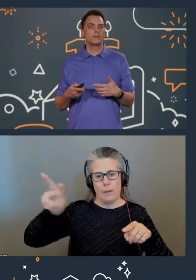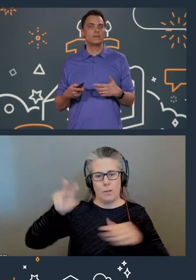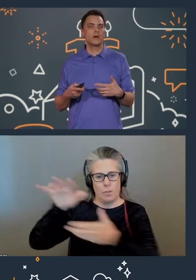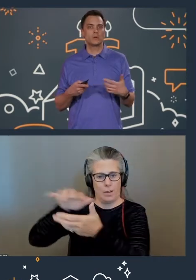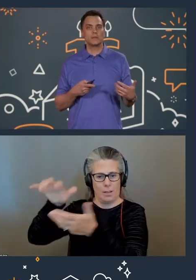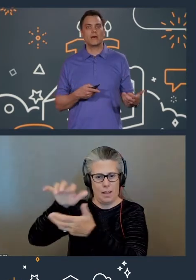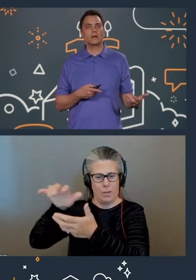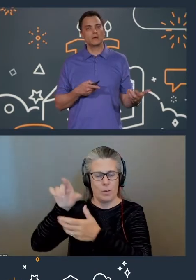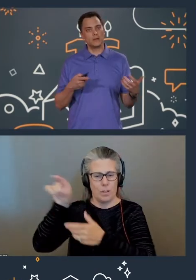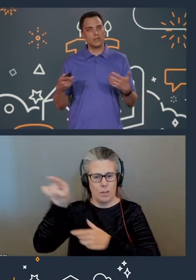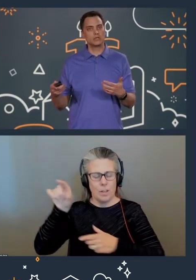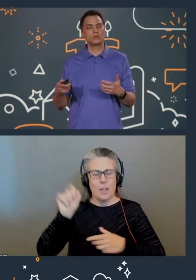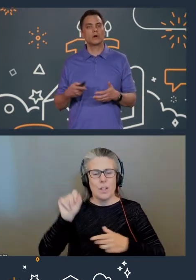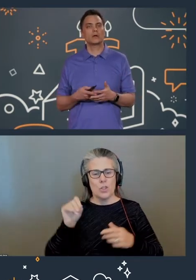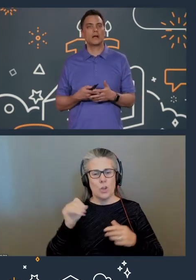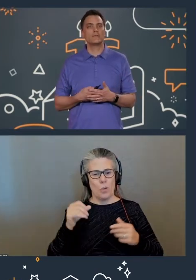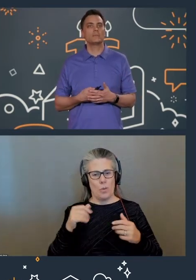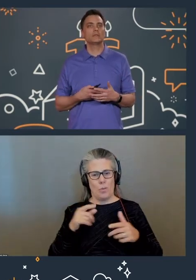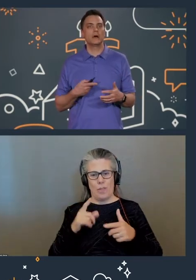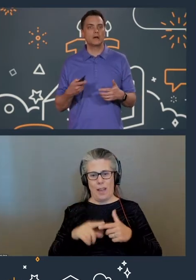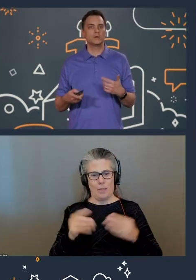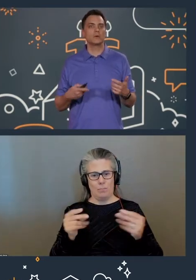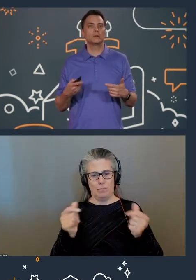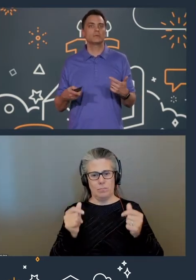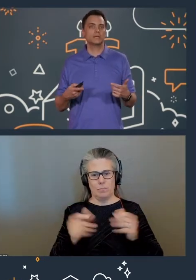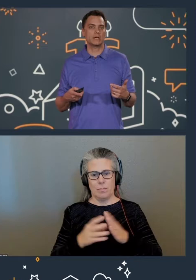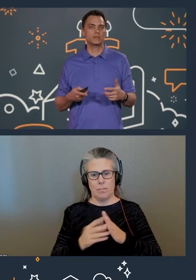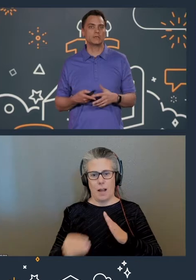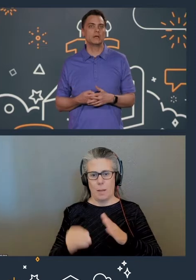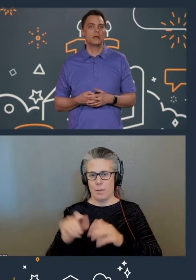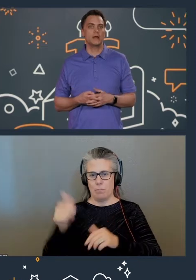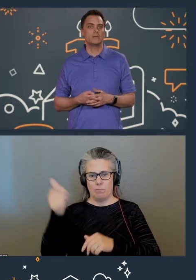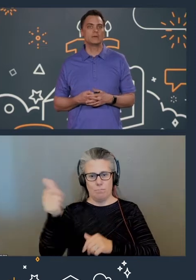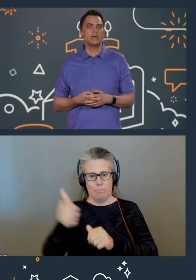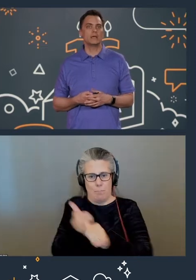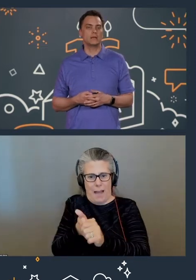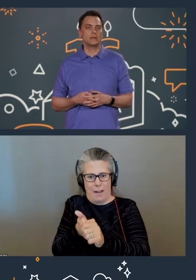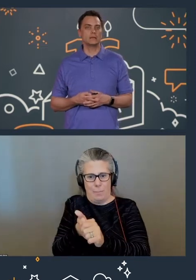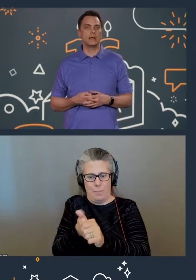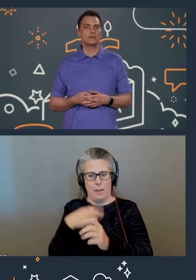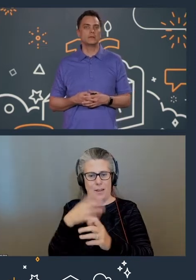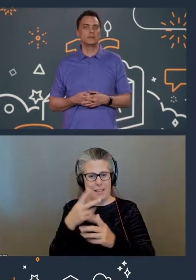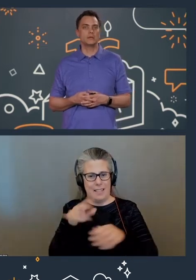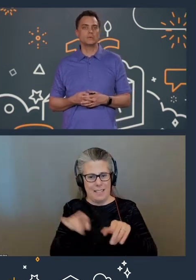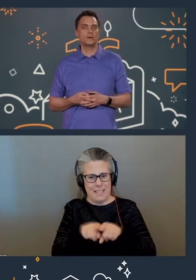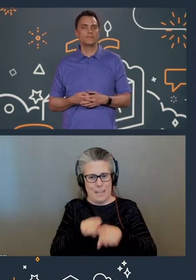not only that initial archive, but the ongoing protection of their data in the cloud, as well.